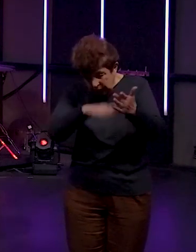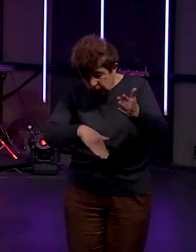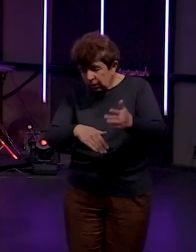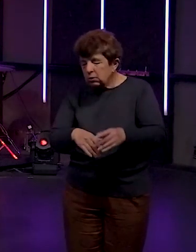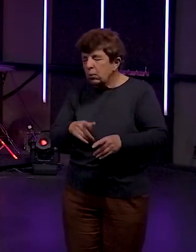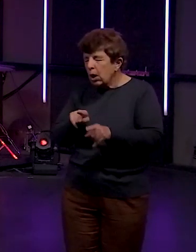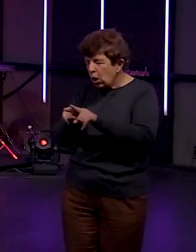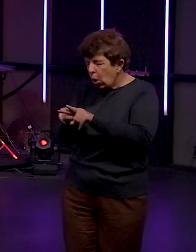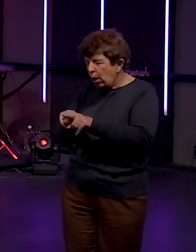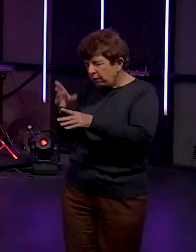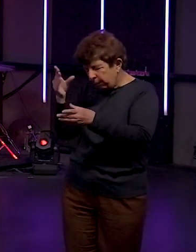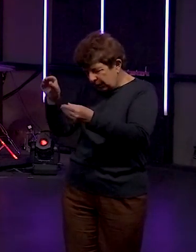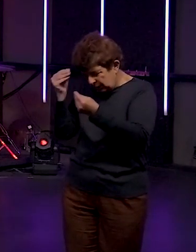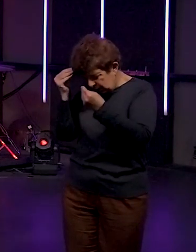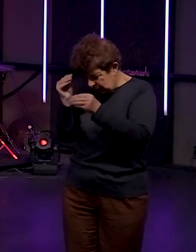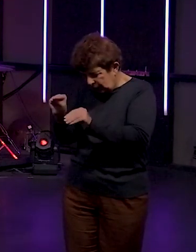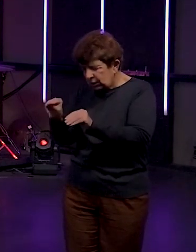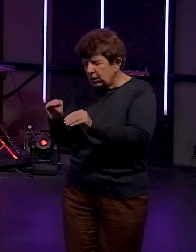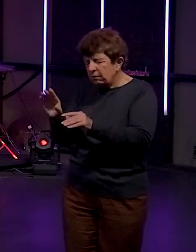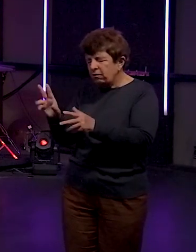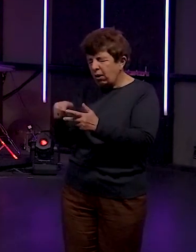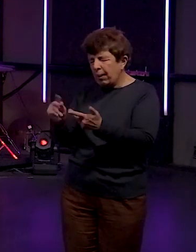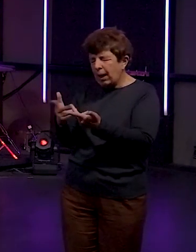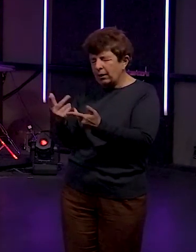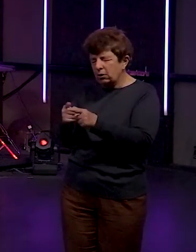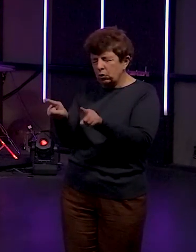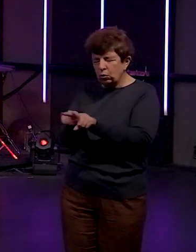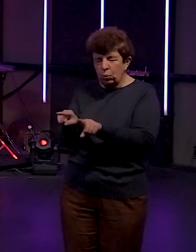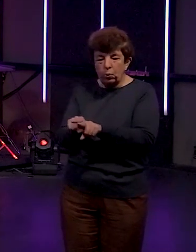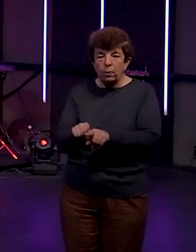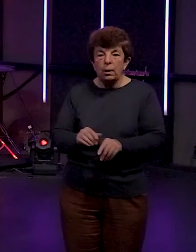from the teaching of others as well.